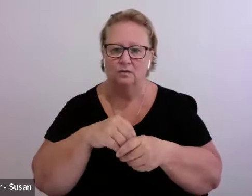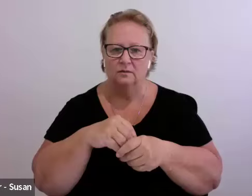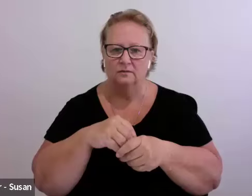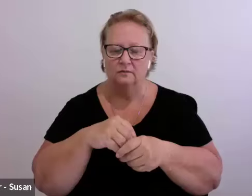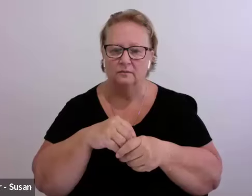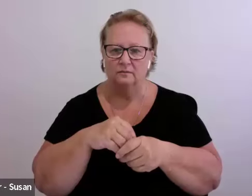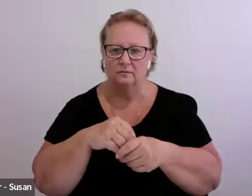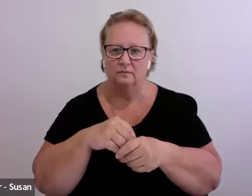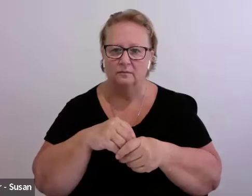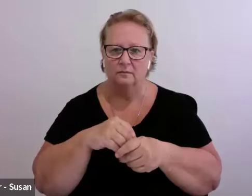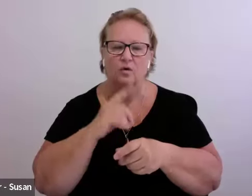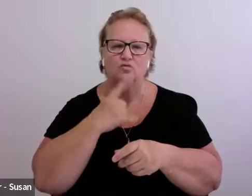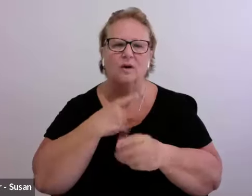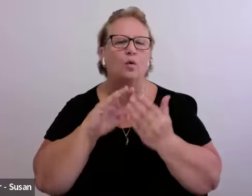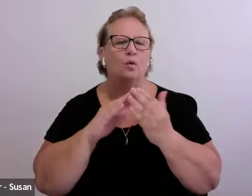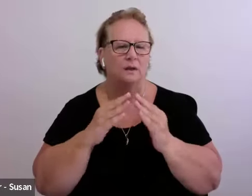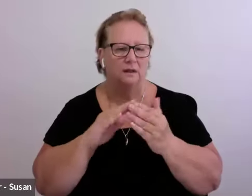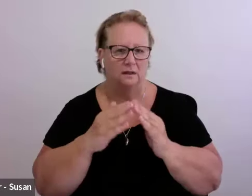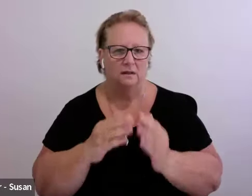introduced a new theme into our funding this year which is